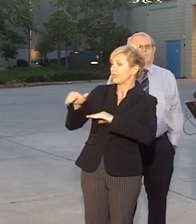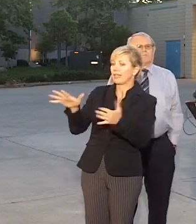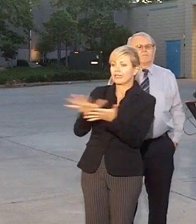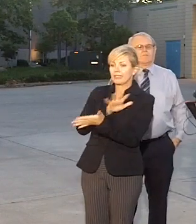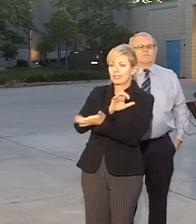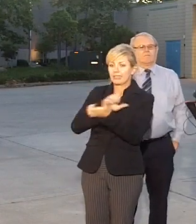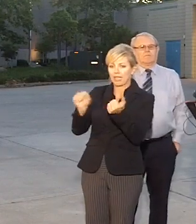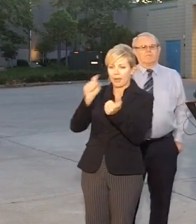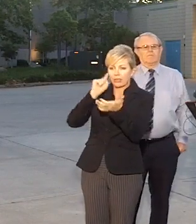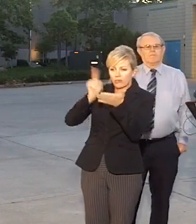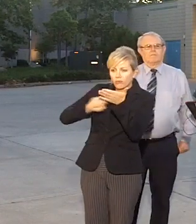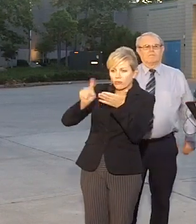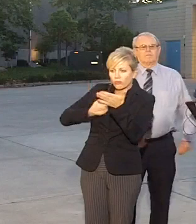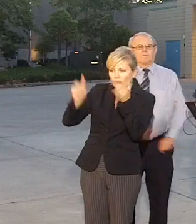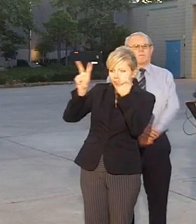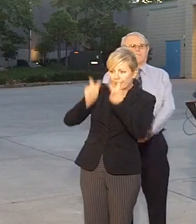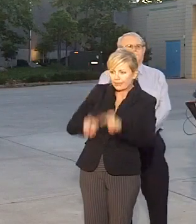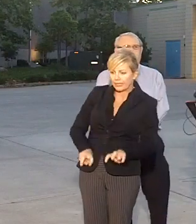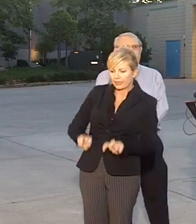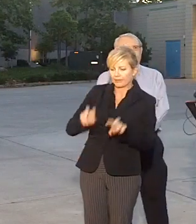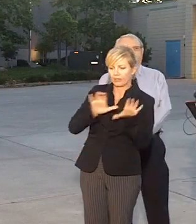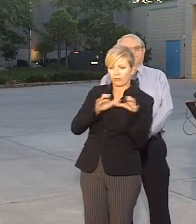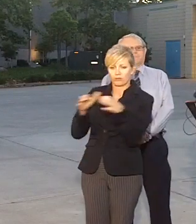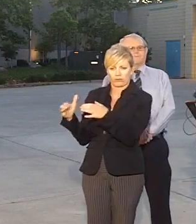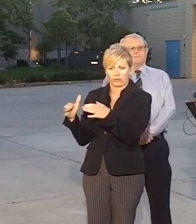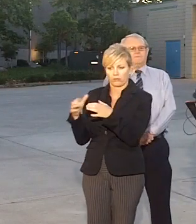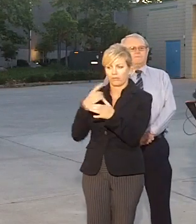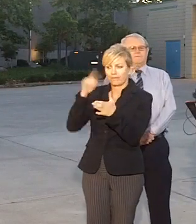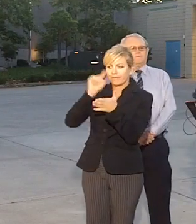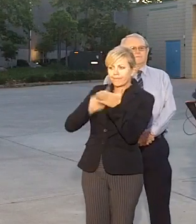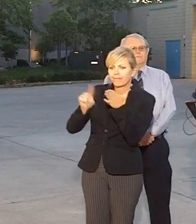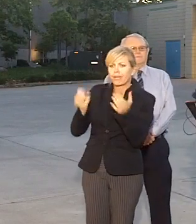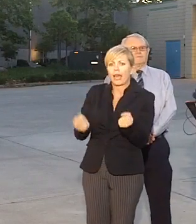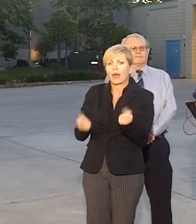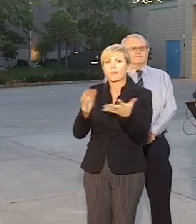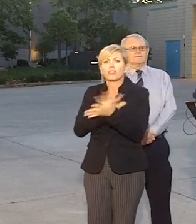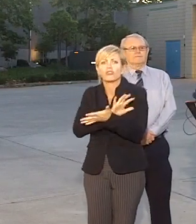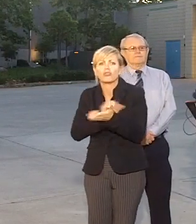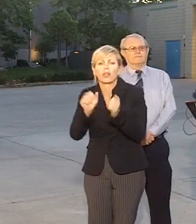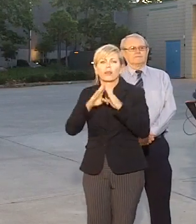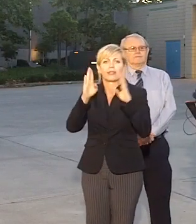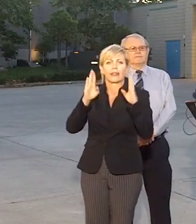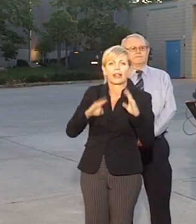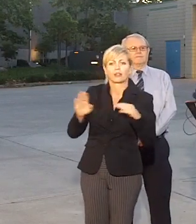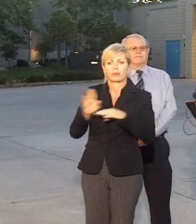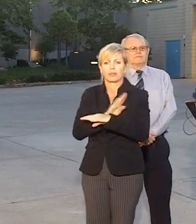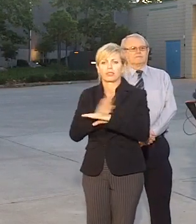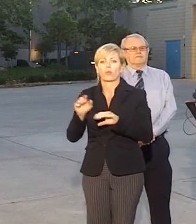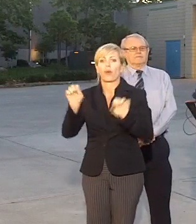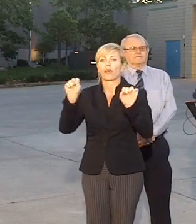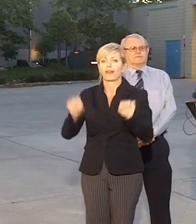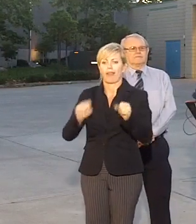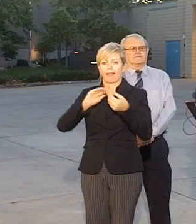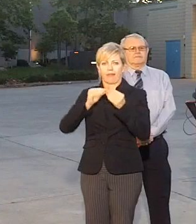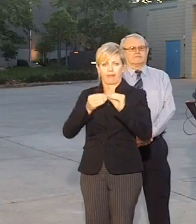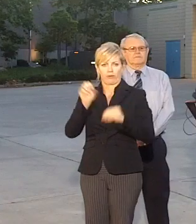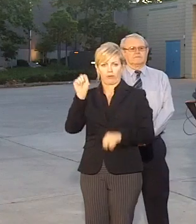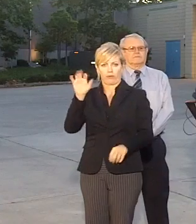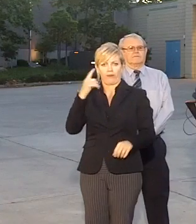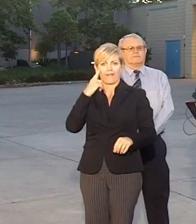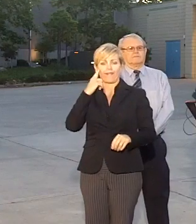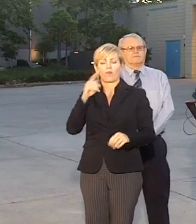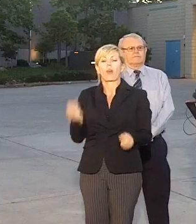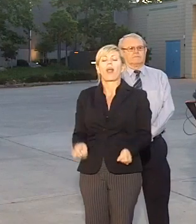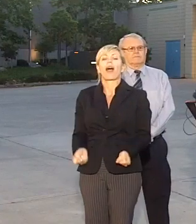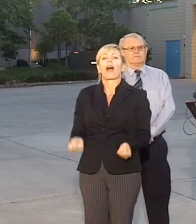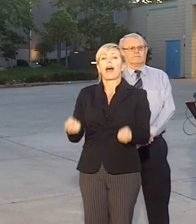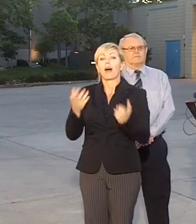the night but i'll give you the numbers for damaged and lost dwellings 22 dwelling units